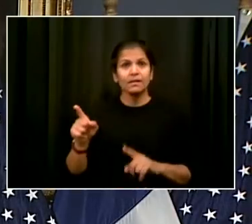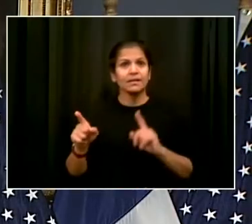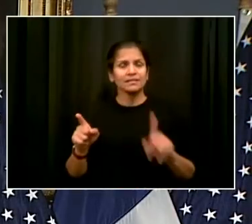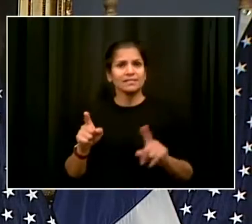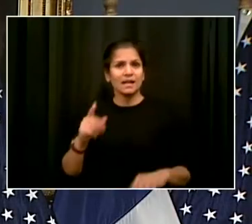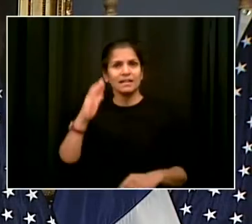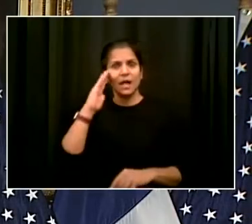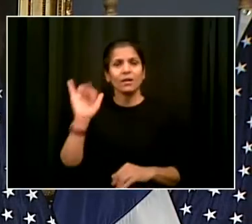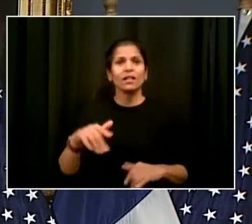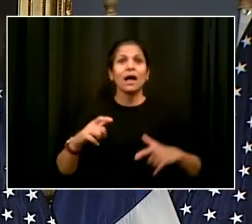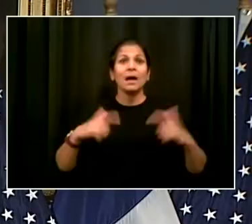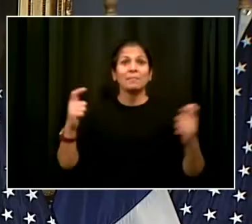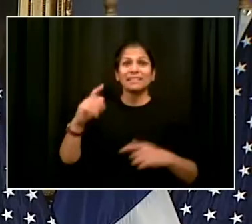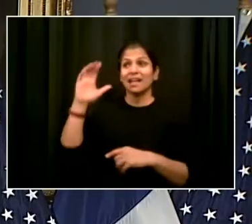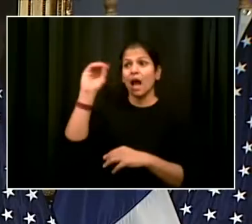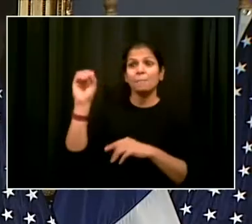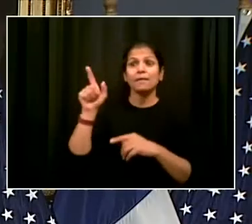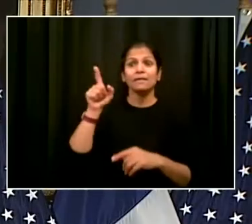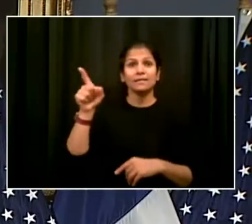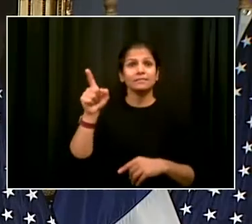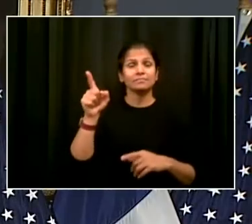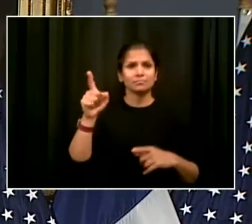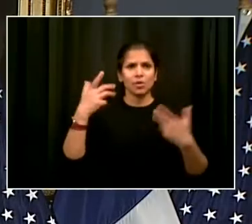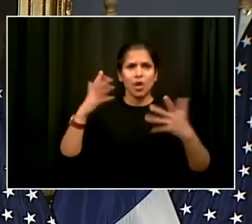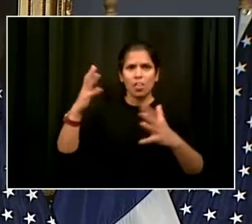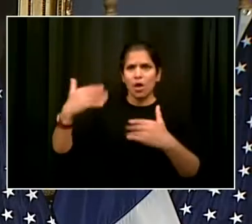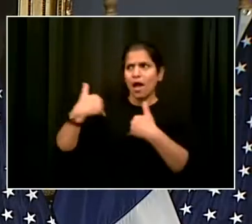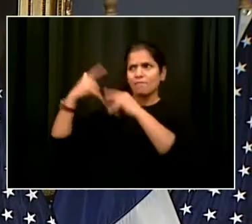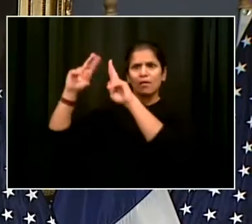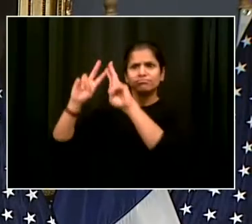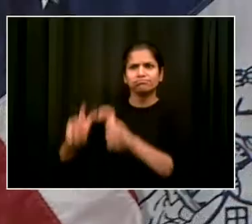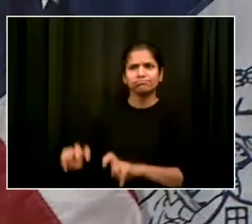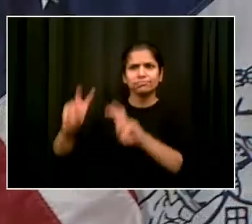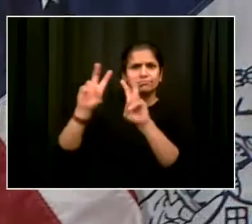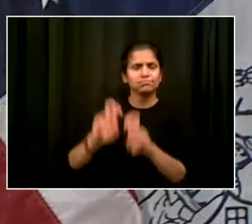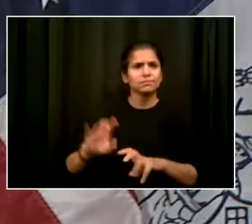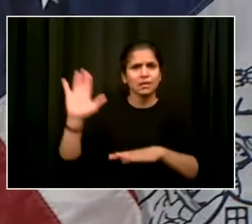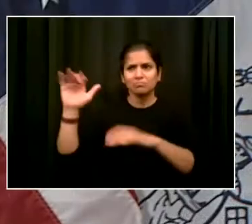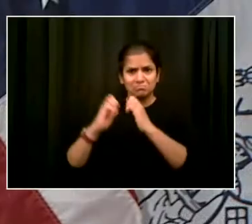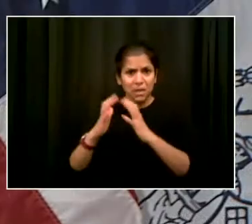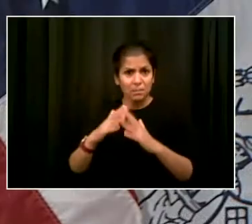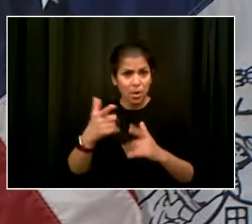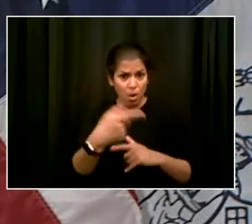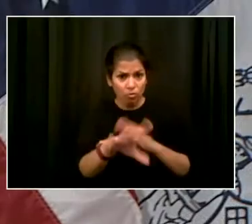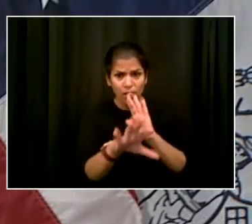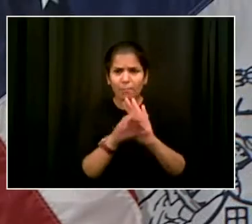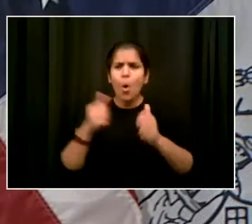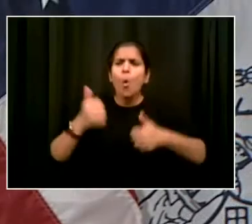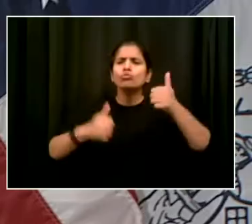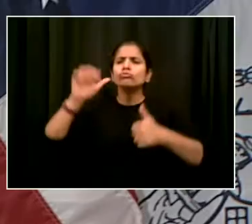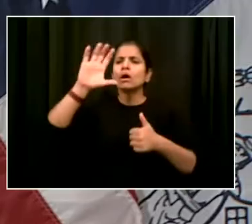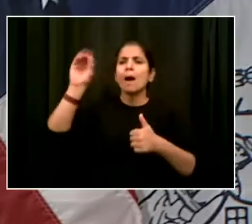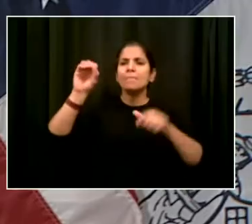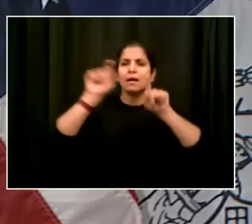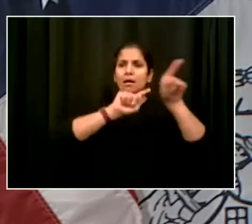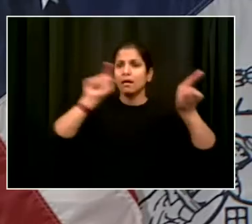CURIOUS IF THERE'S ANY PARTICULAR TYPE OF ASSESSMENTS, THERE ARE A LOT OF BIG COMPANIES T OUTTERHE THAT